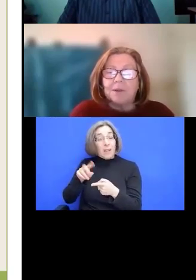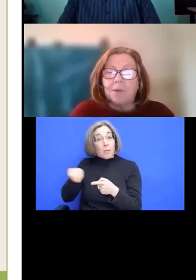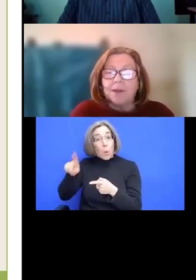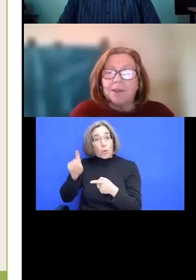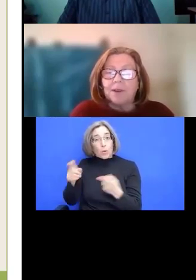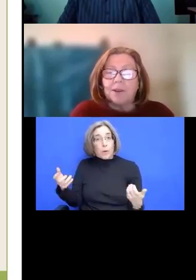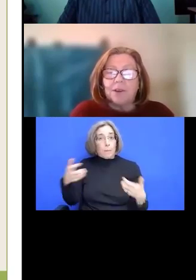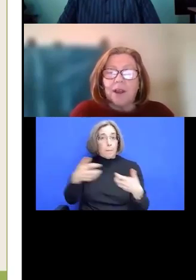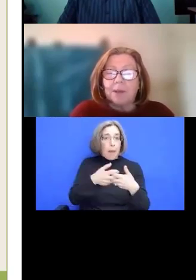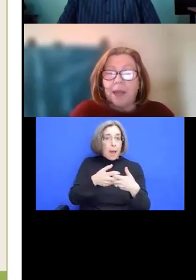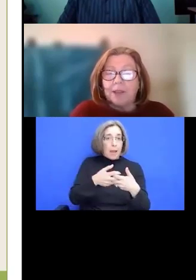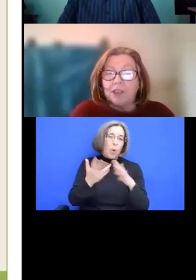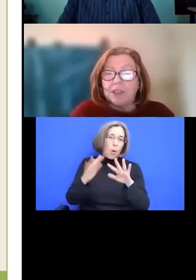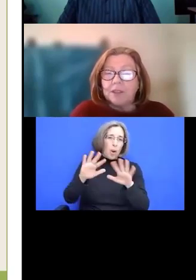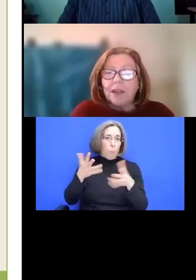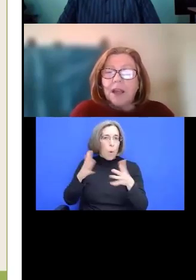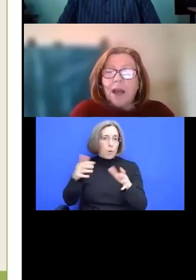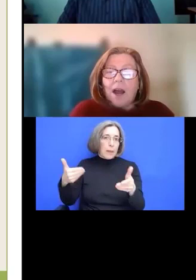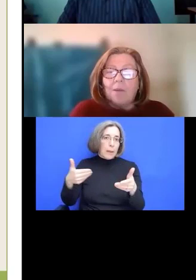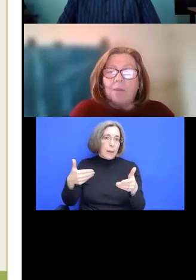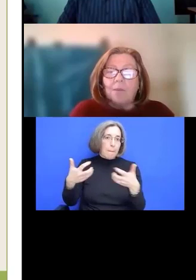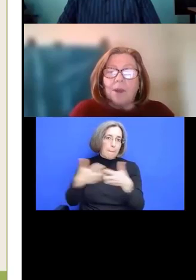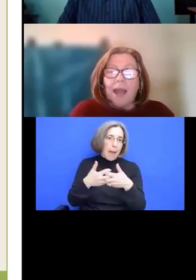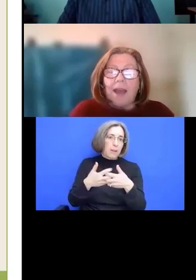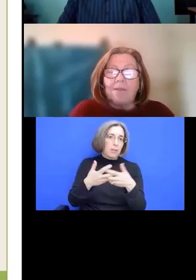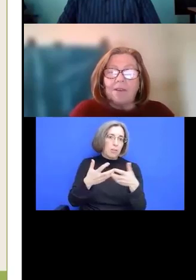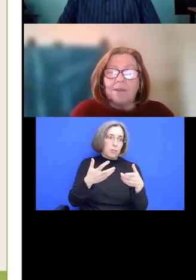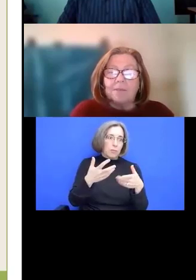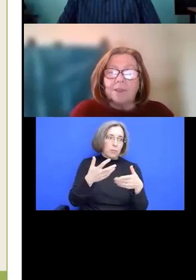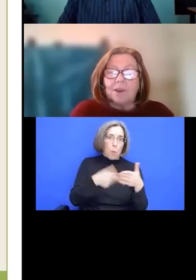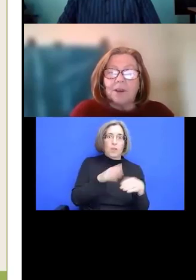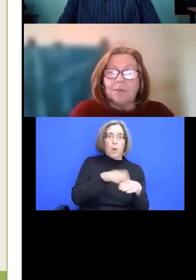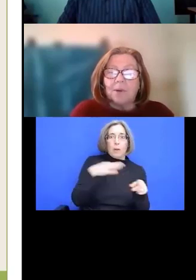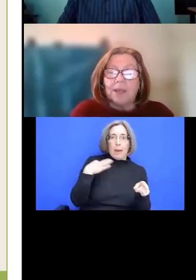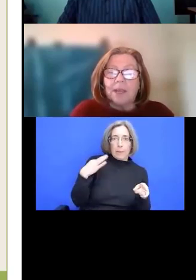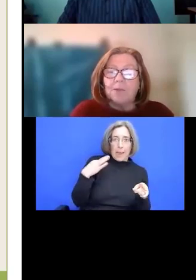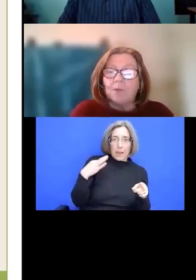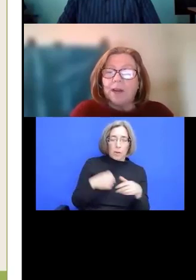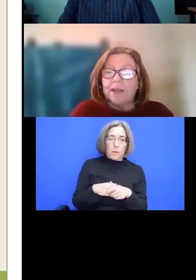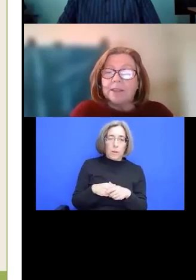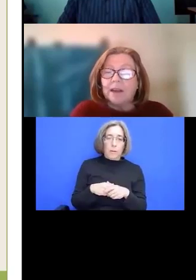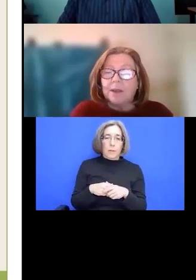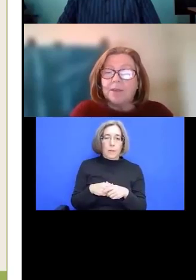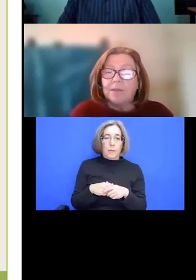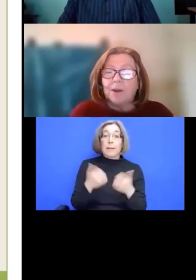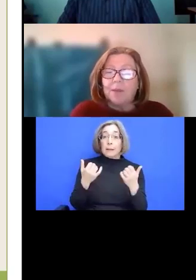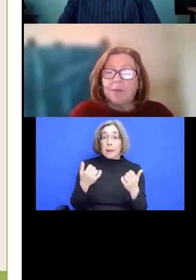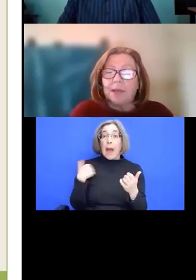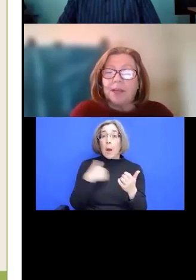to what is on your application. We have started pulling in what has come in from your application